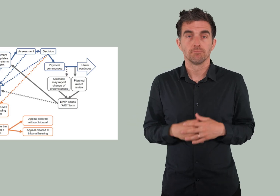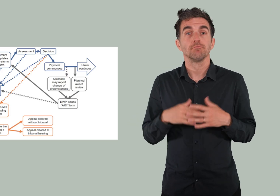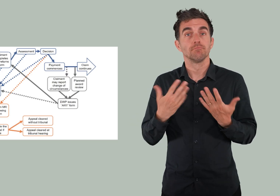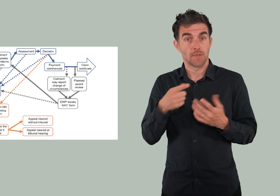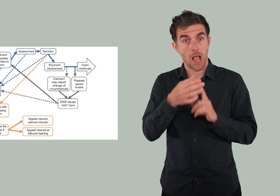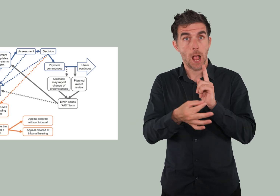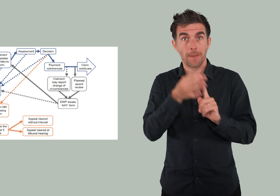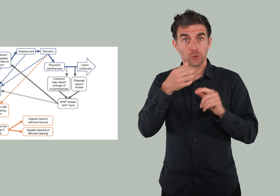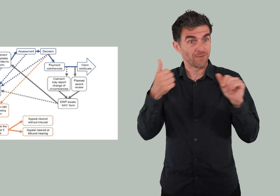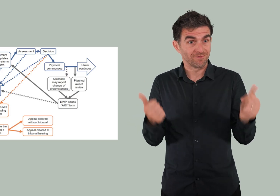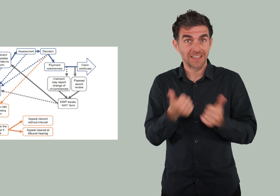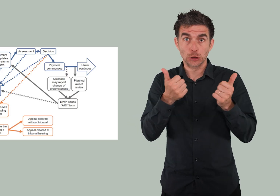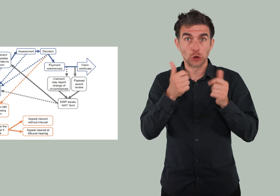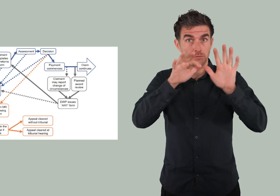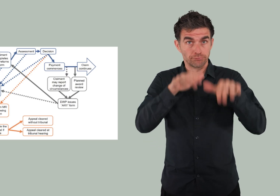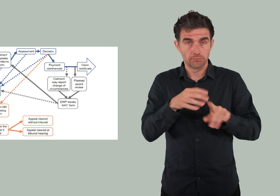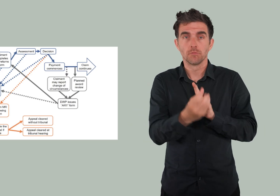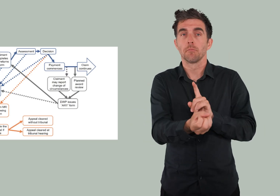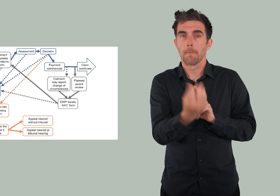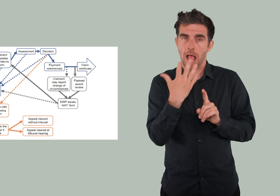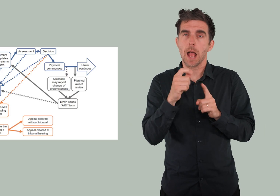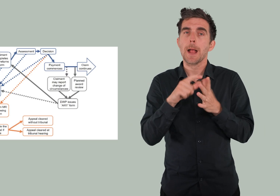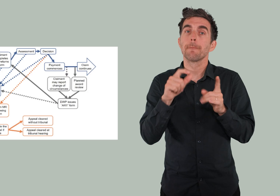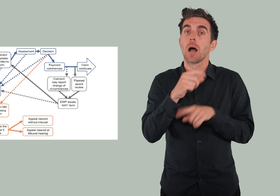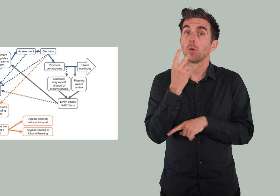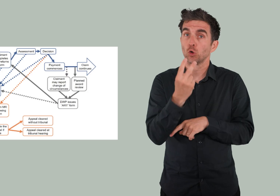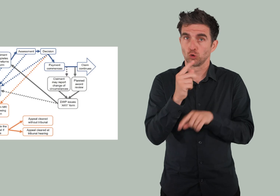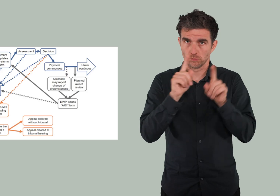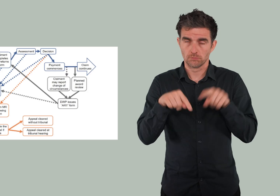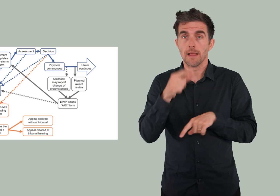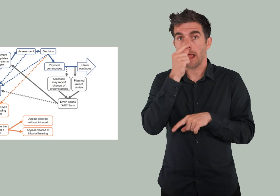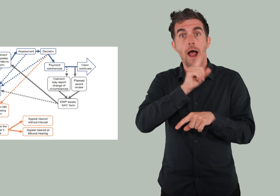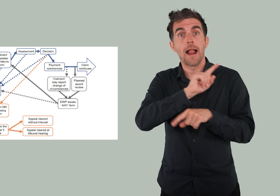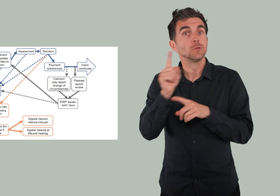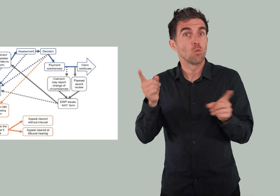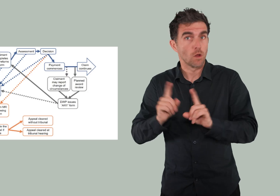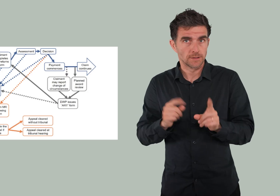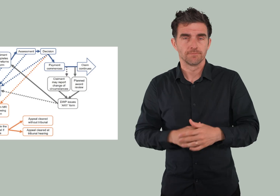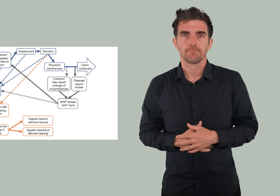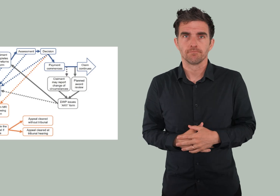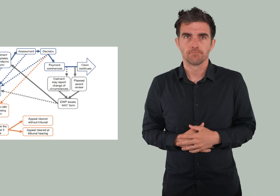3. Applicant completes and returns PIP2 form – this can lead to: